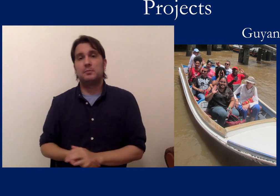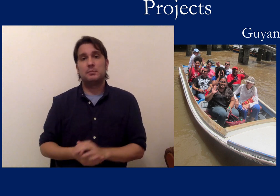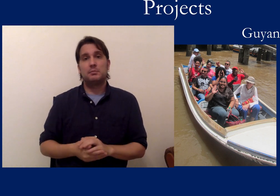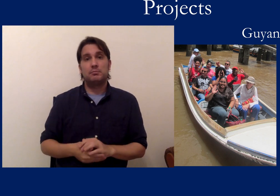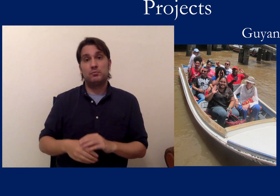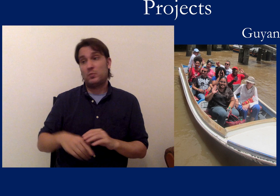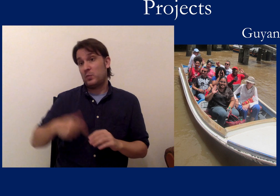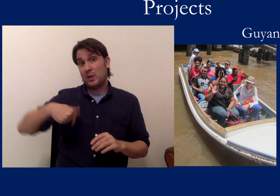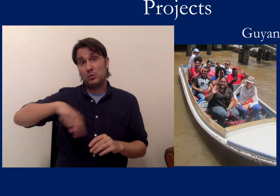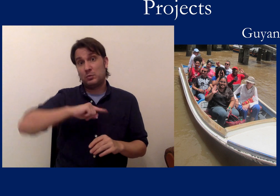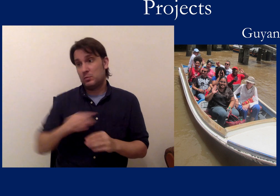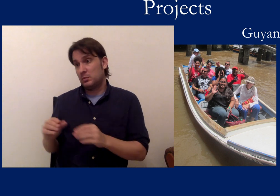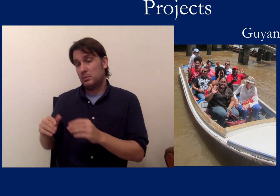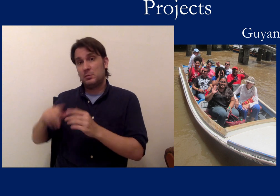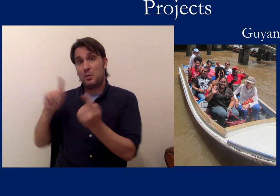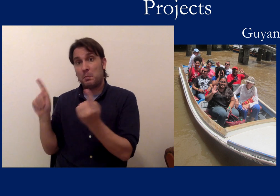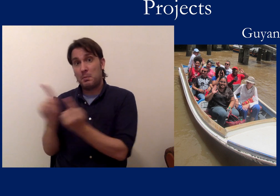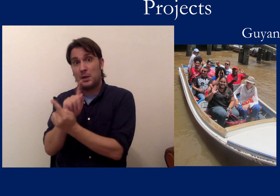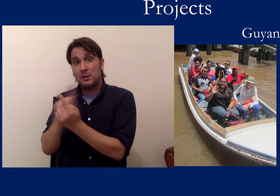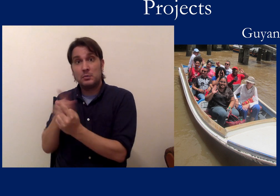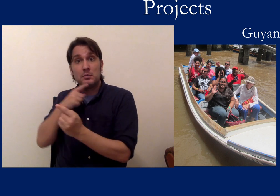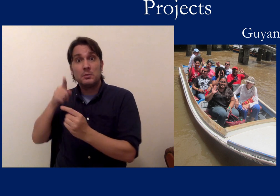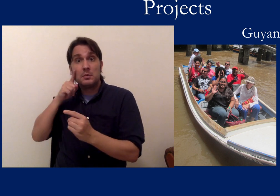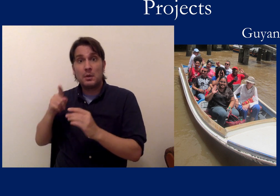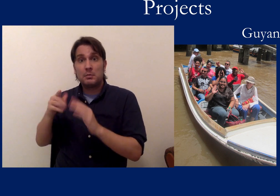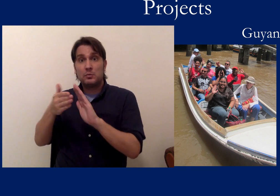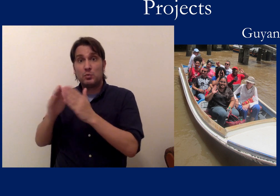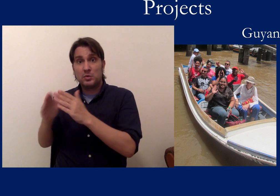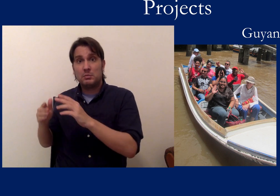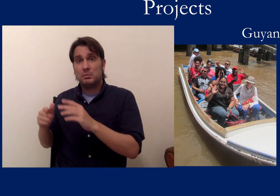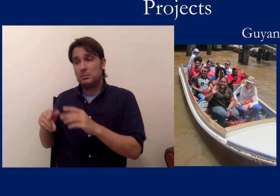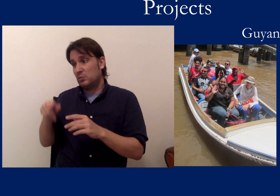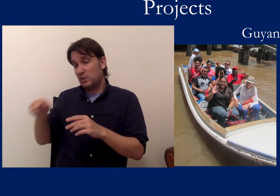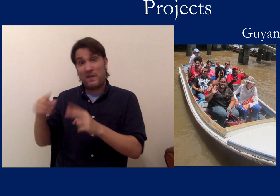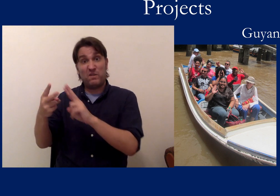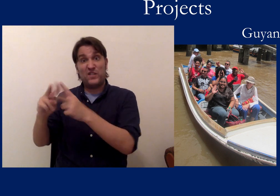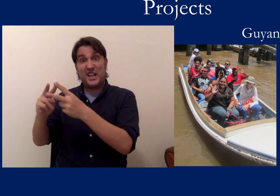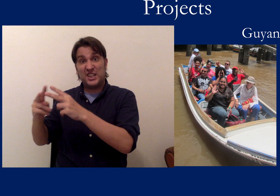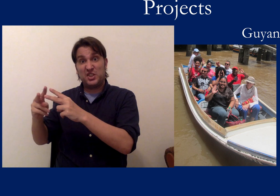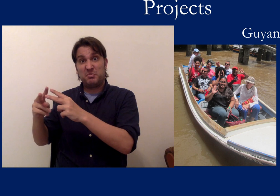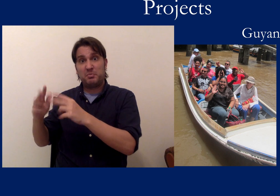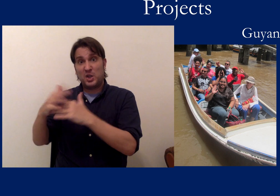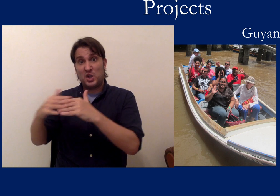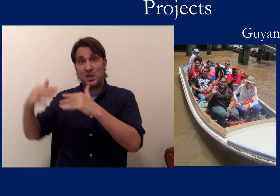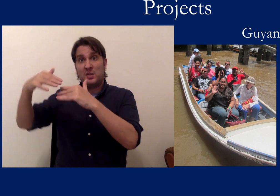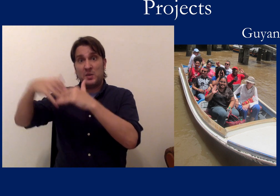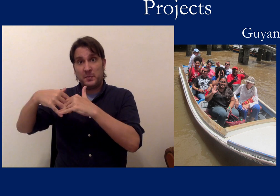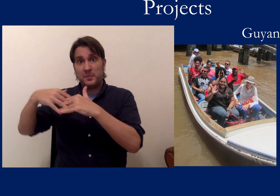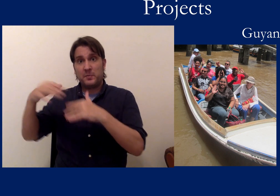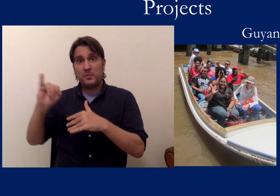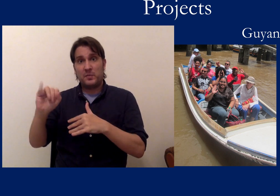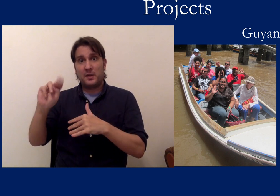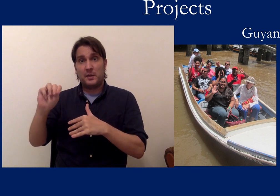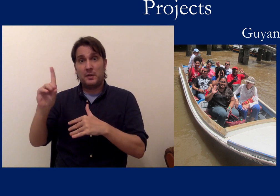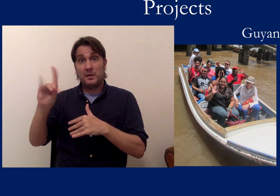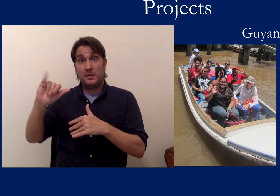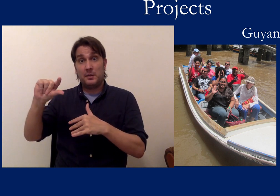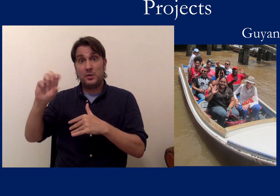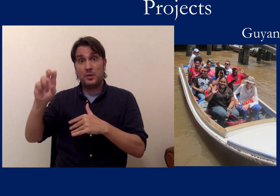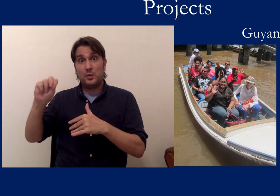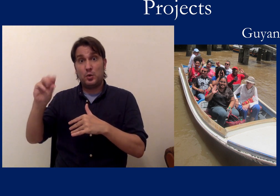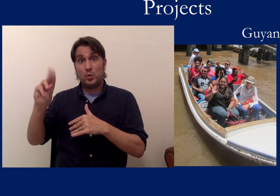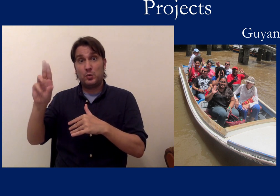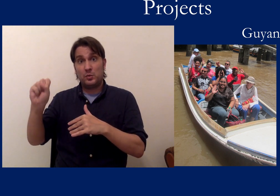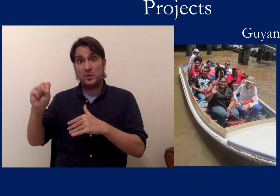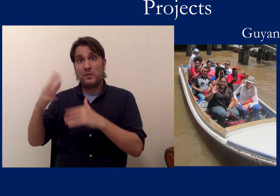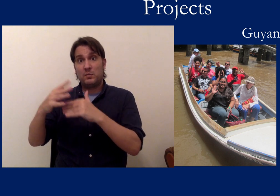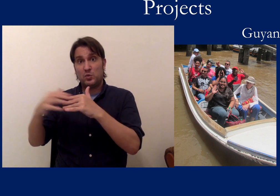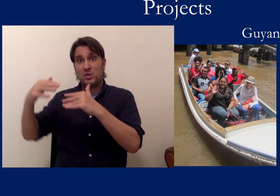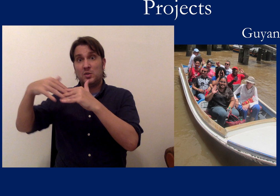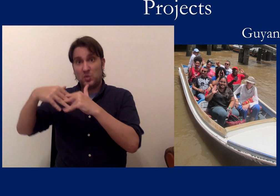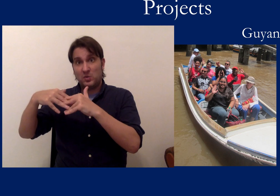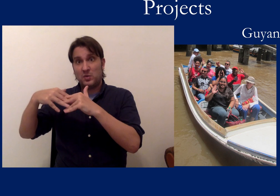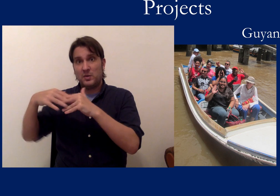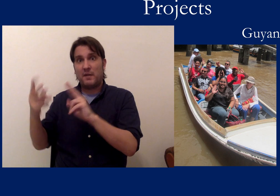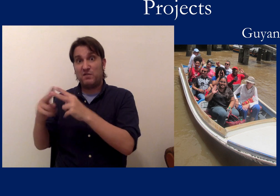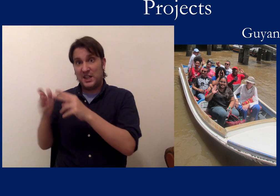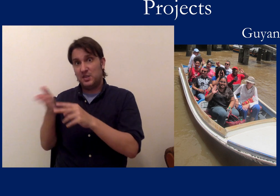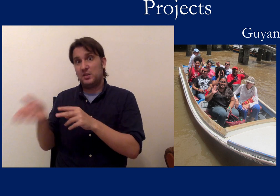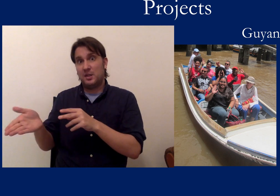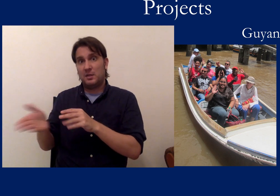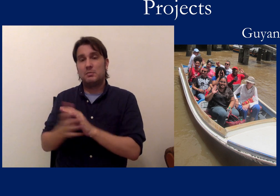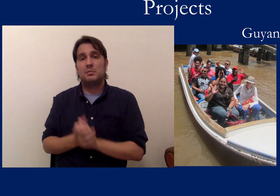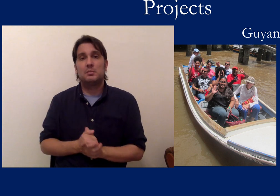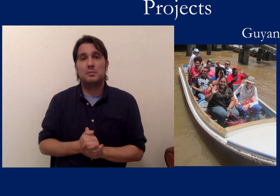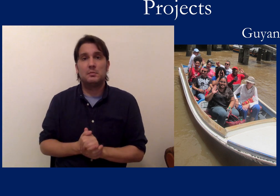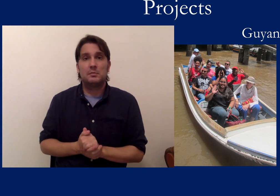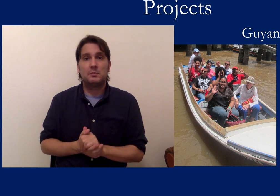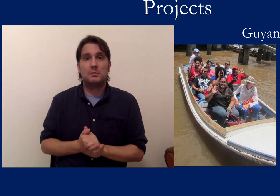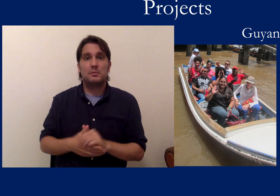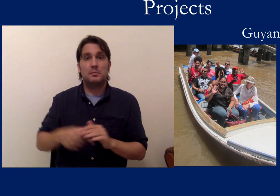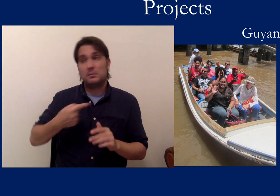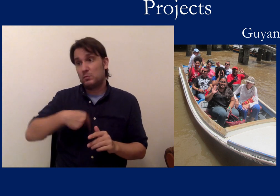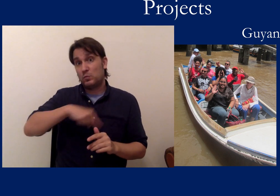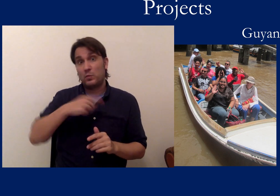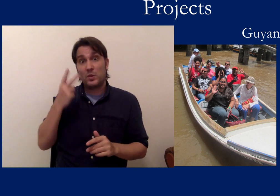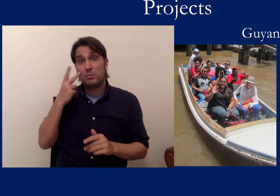field trip. We met members of the deaf community in Guyana, we visited an indigenous village